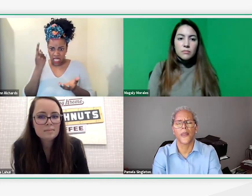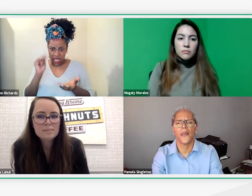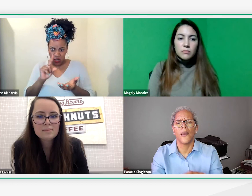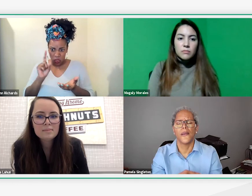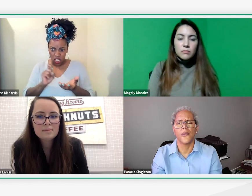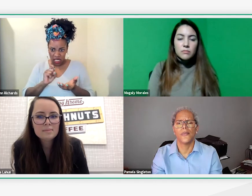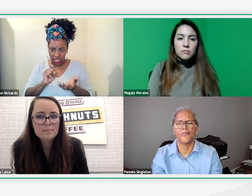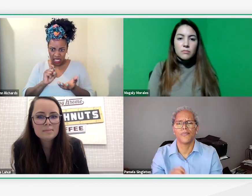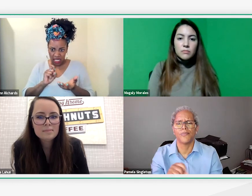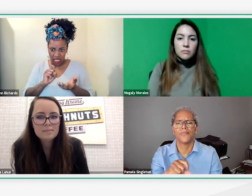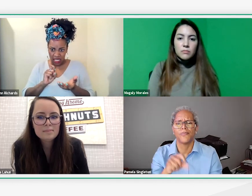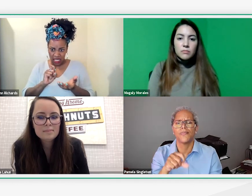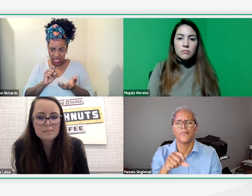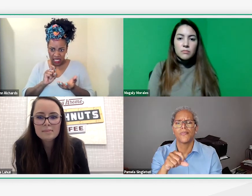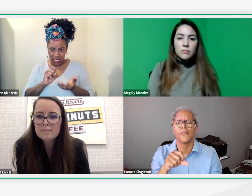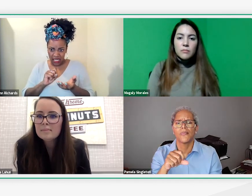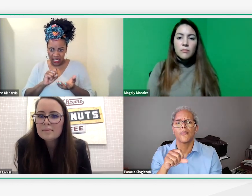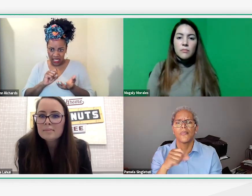what should I do with that? Do you all understand the question?